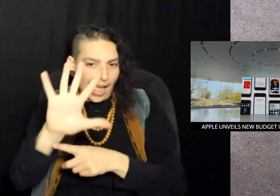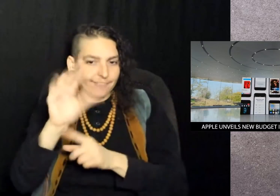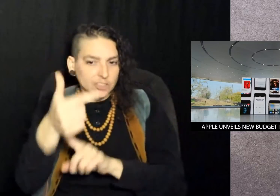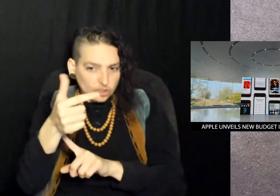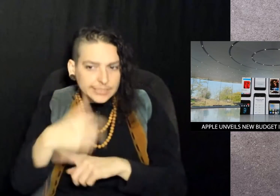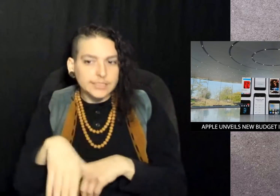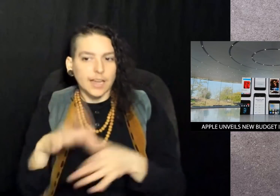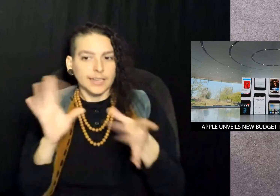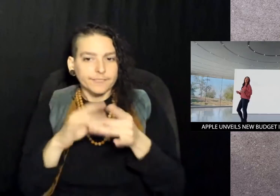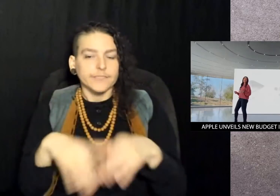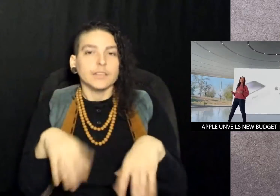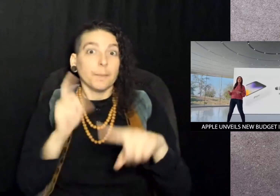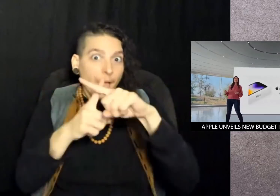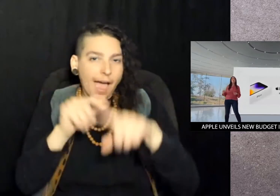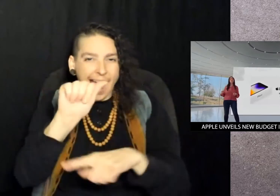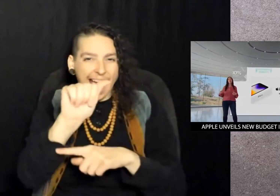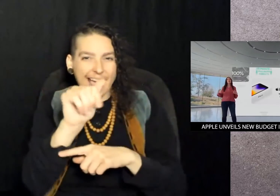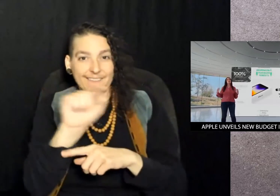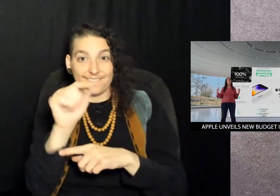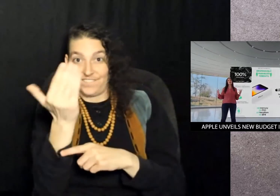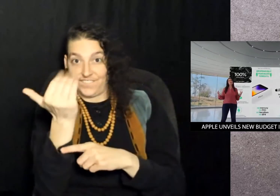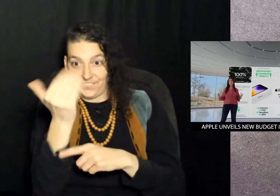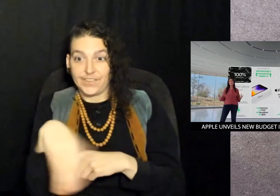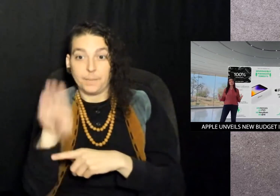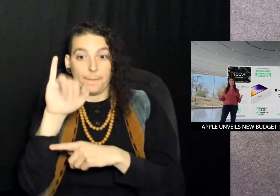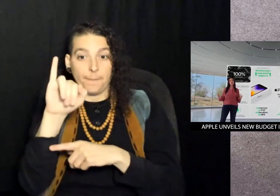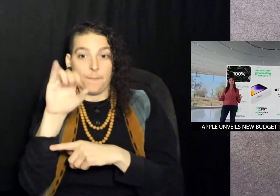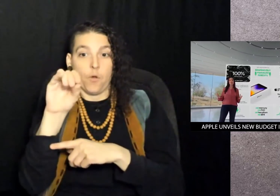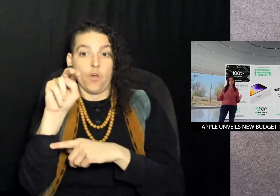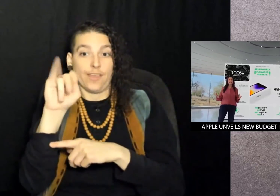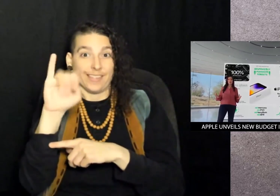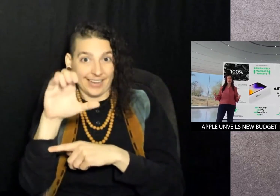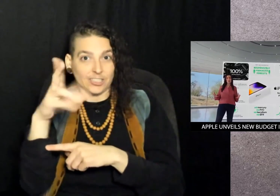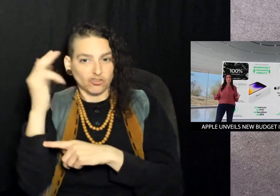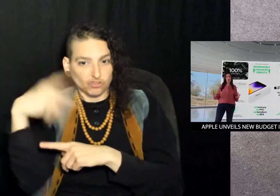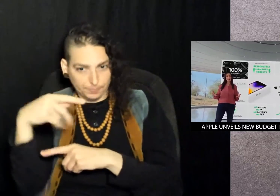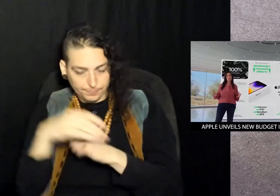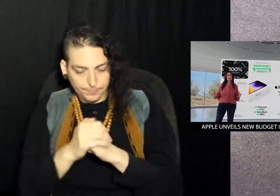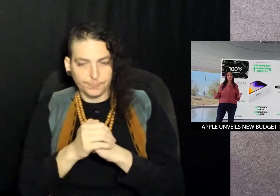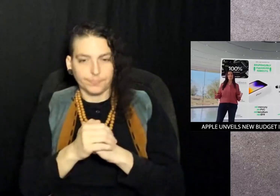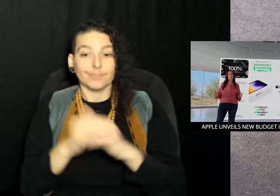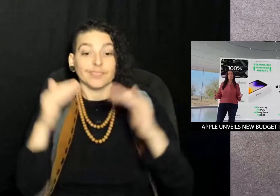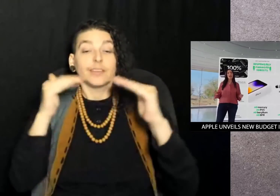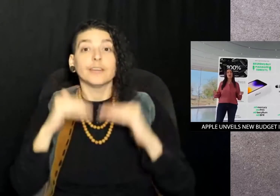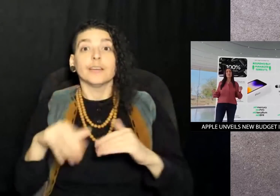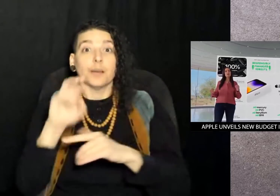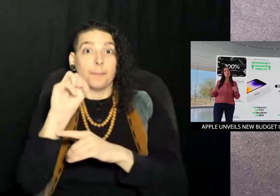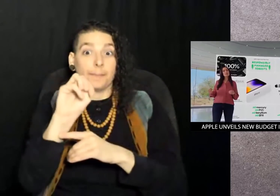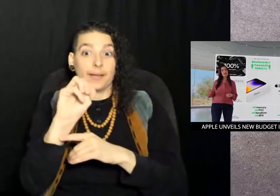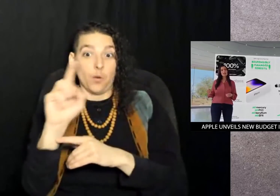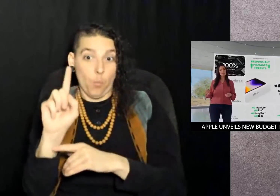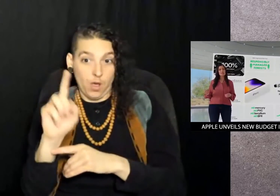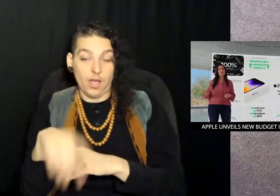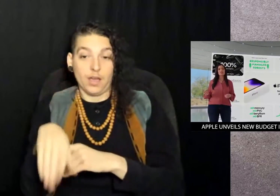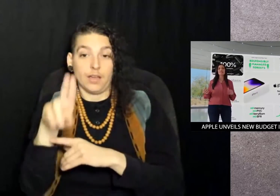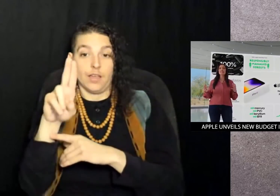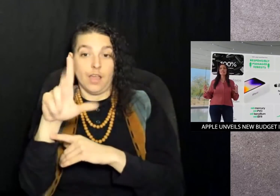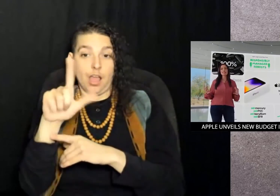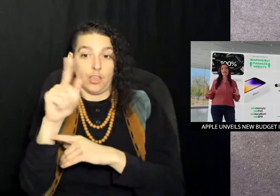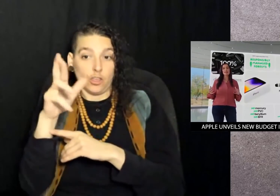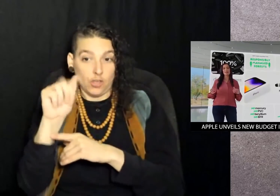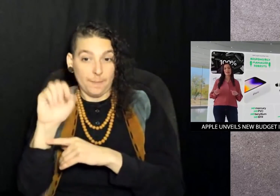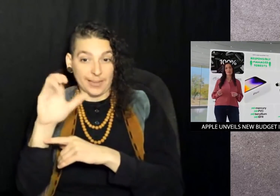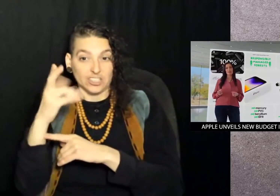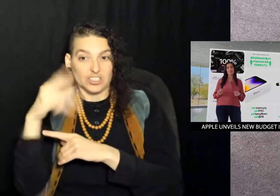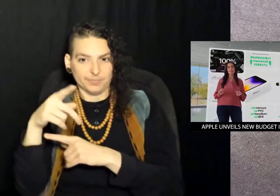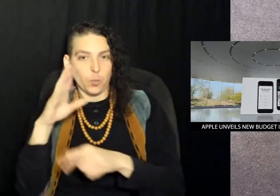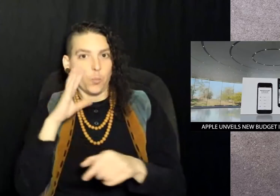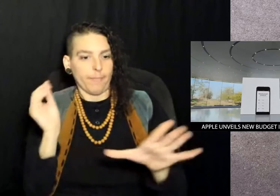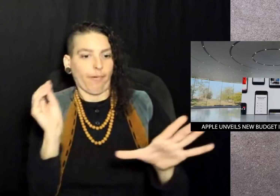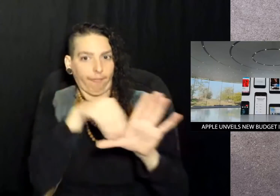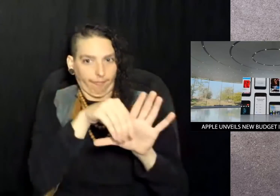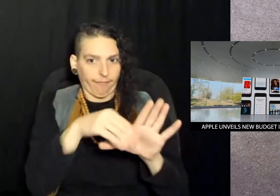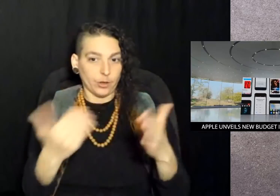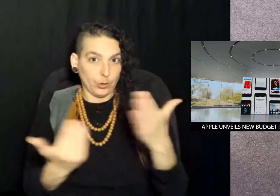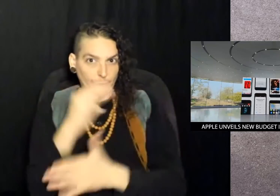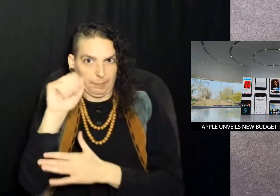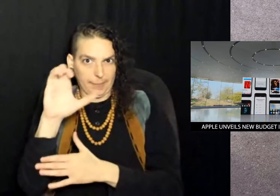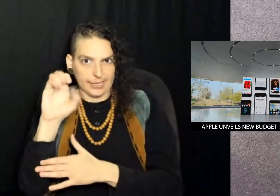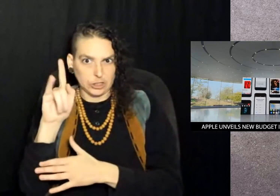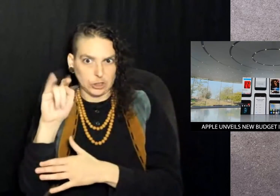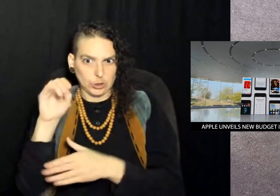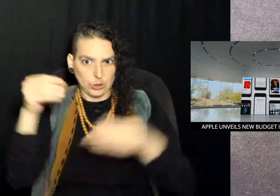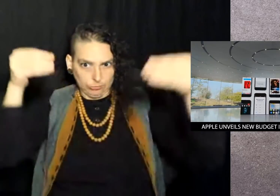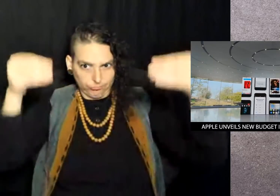connectivity and and an A-15 bionic chip the M1 Ultramax chip will be used in a new Mac studio